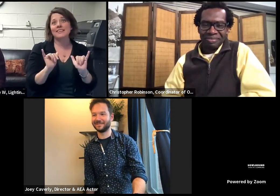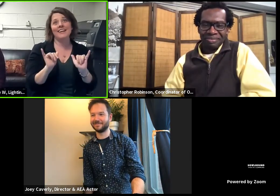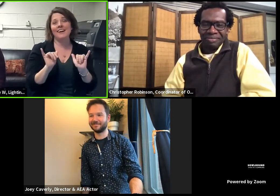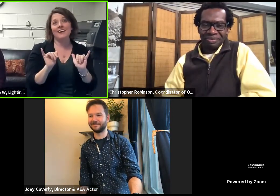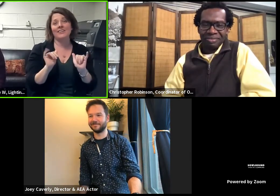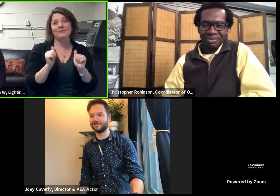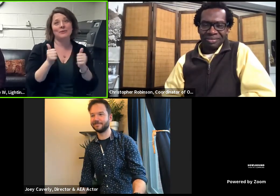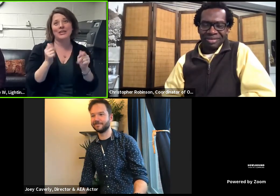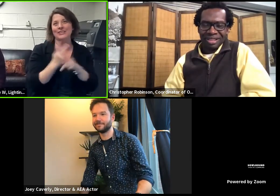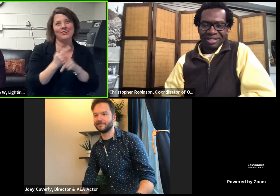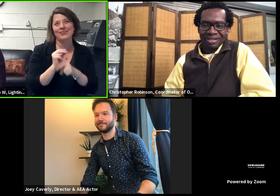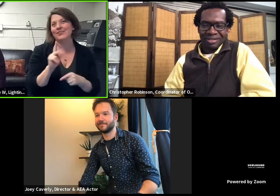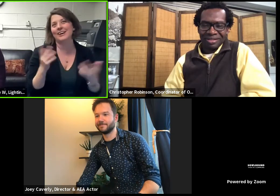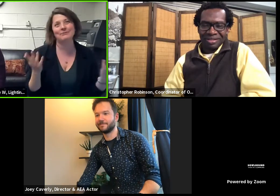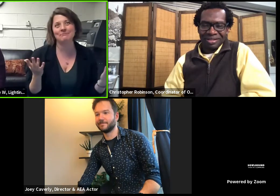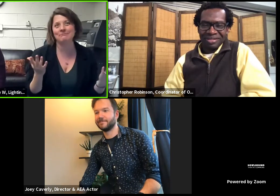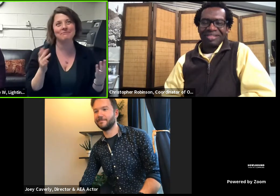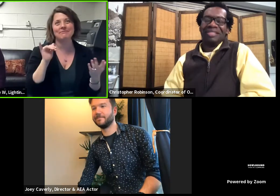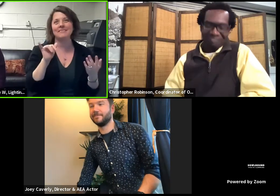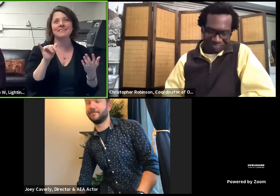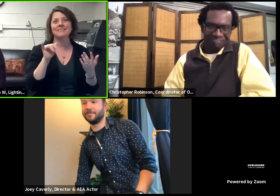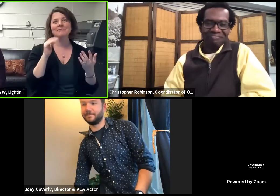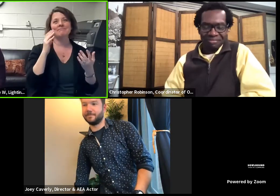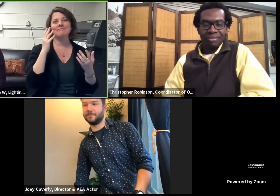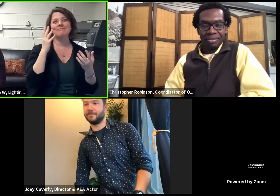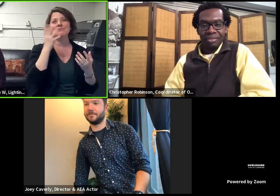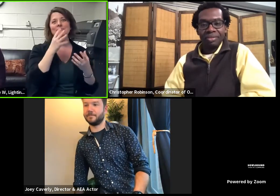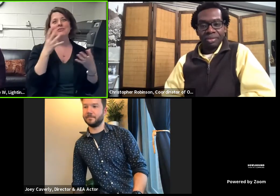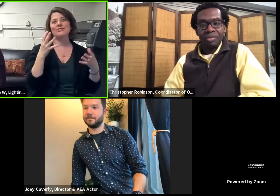I've been in this business, yeah, a long time, and I'm still figuring things out, you know?